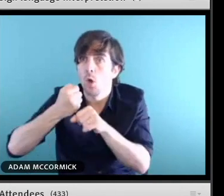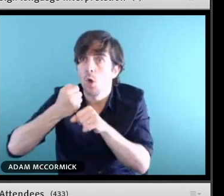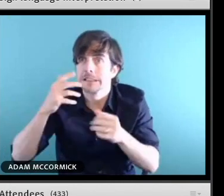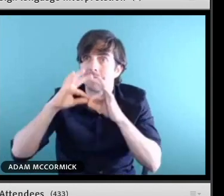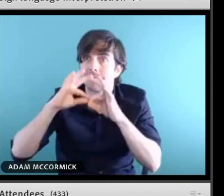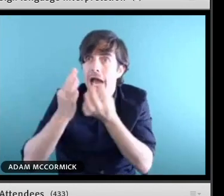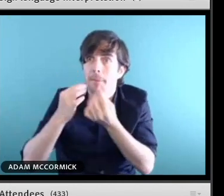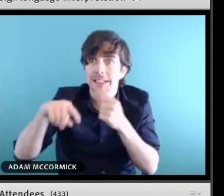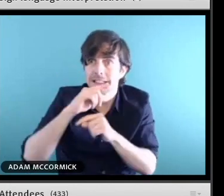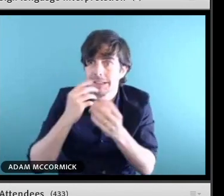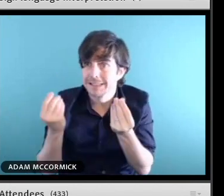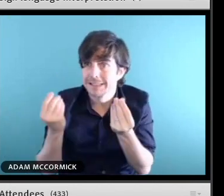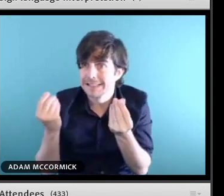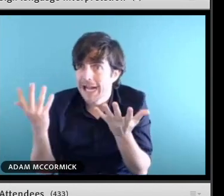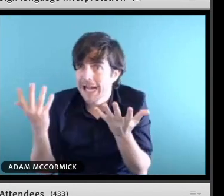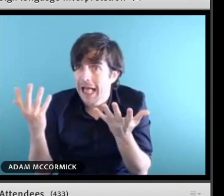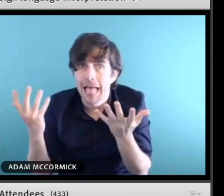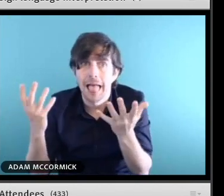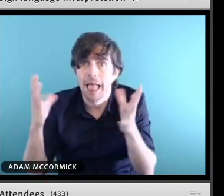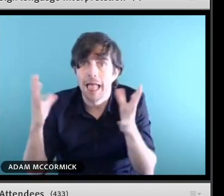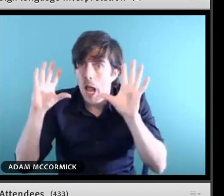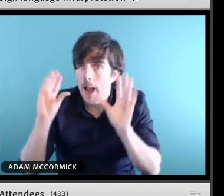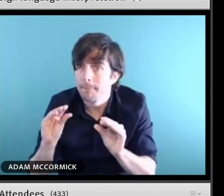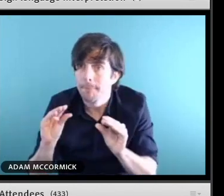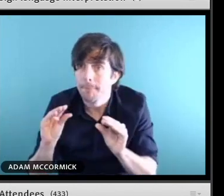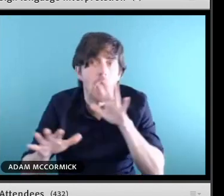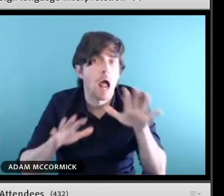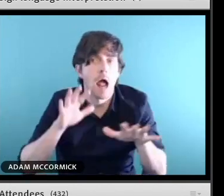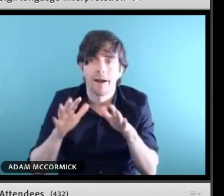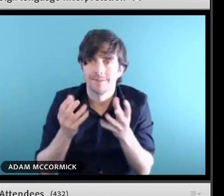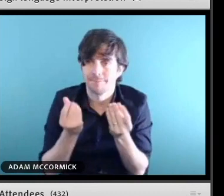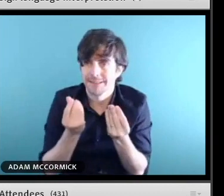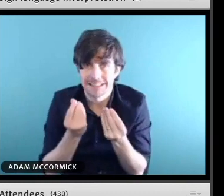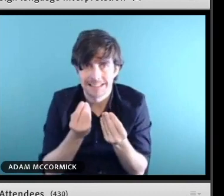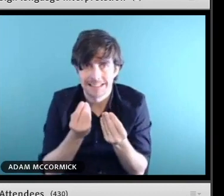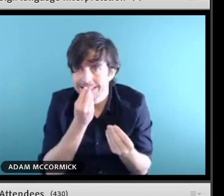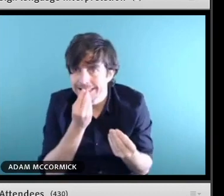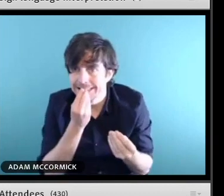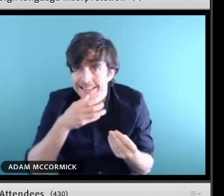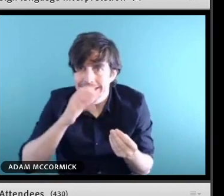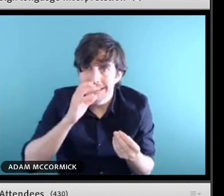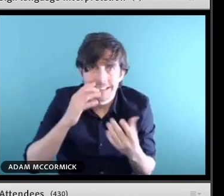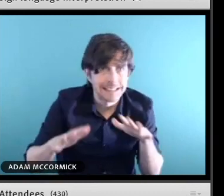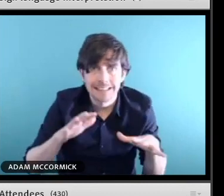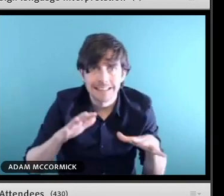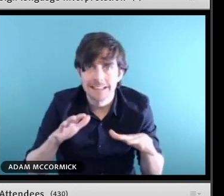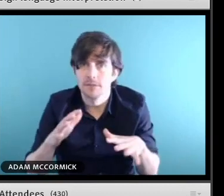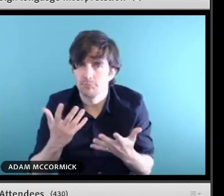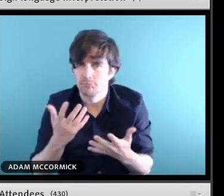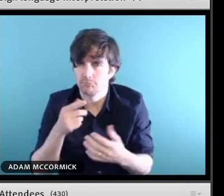assume this probably also affected other people similarly. But also one of the things that